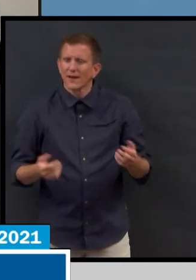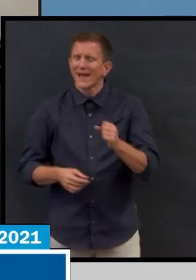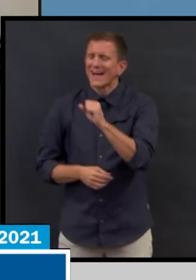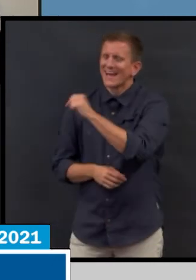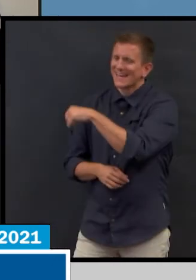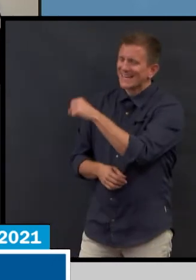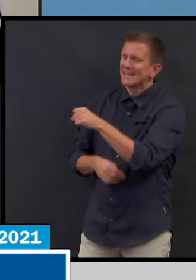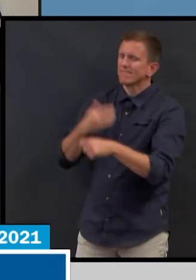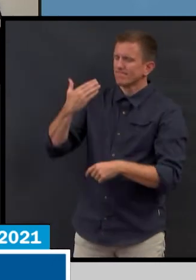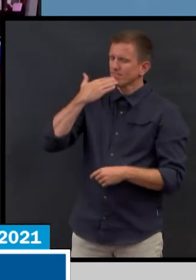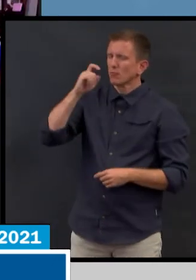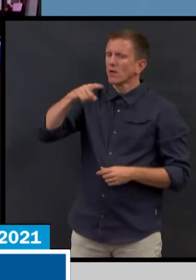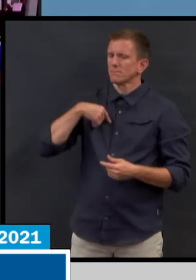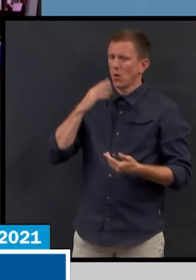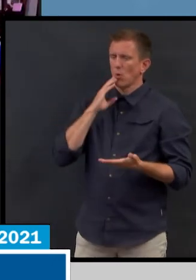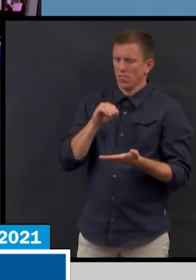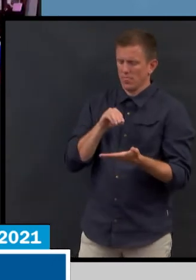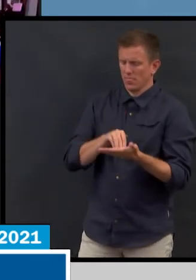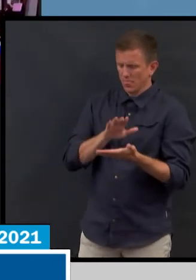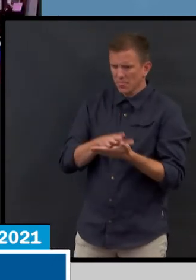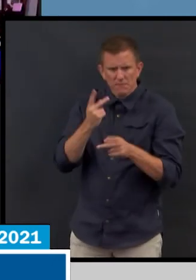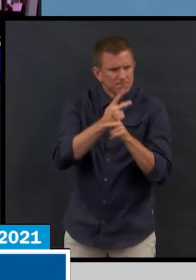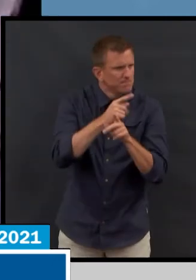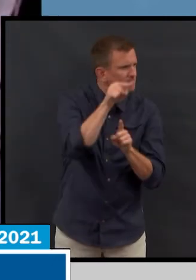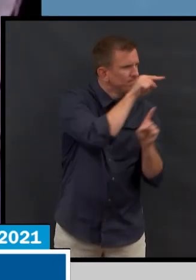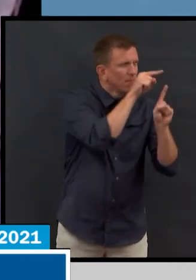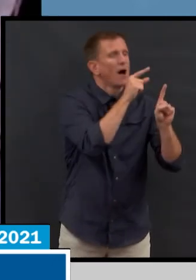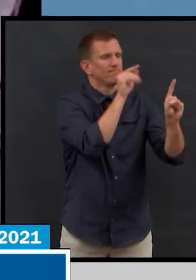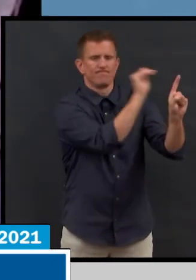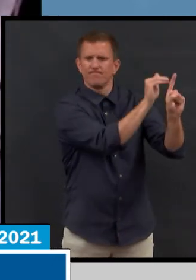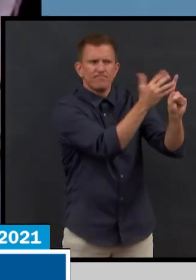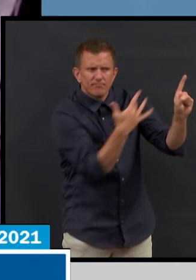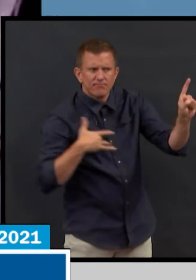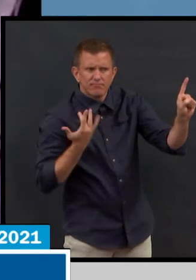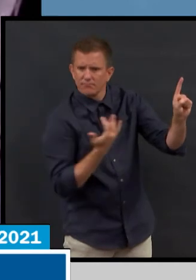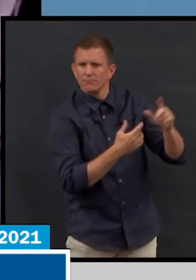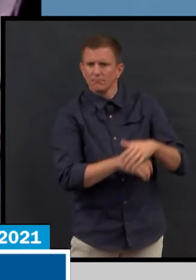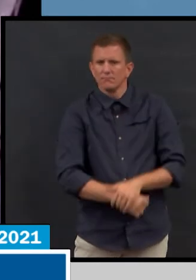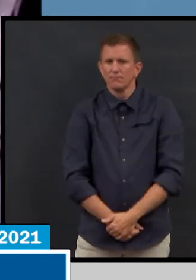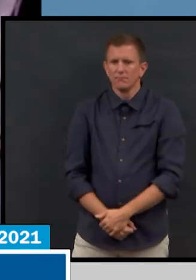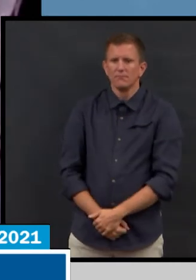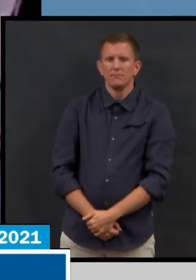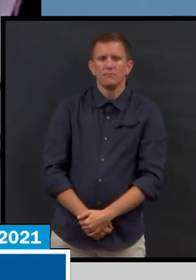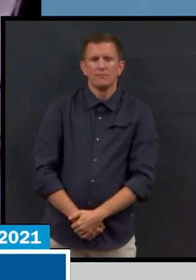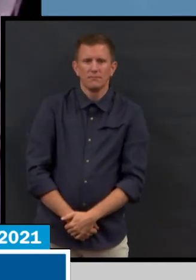excellent thank you mallory appreciate that thank you you are welcome so with that ladies and